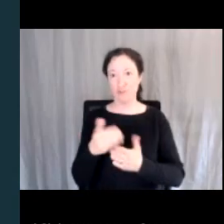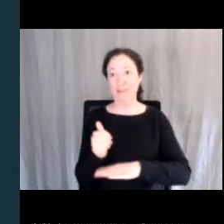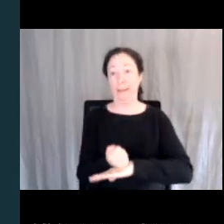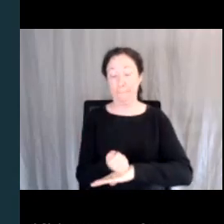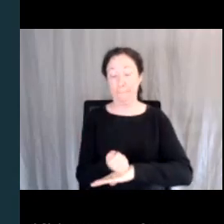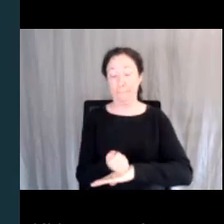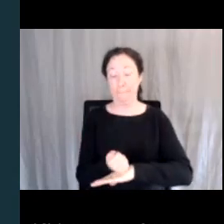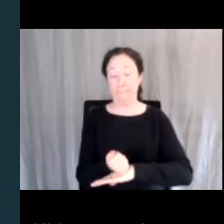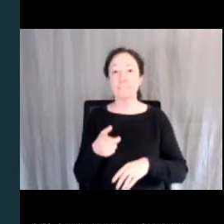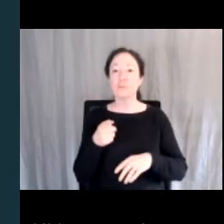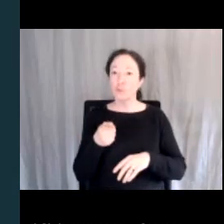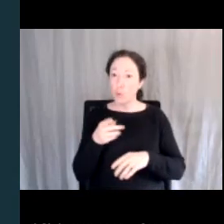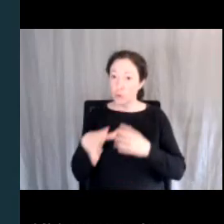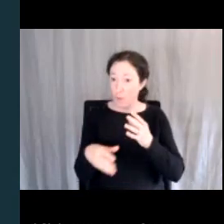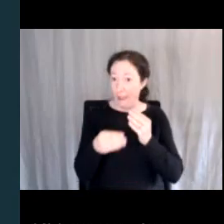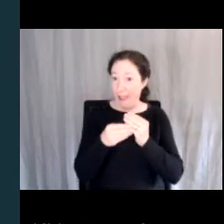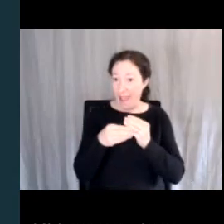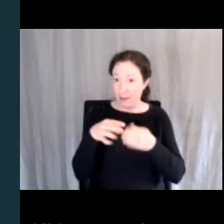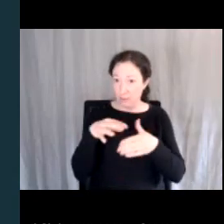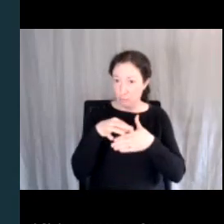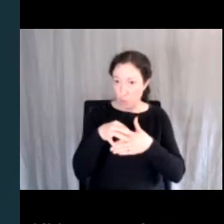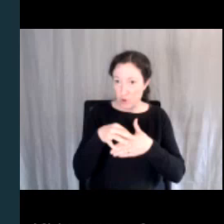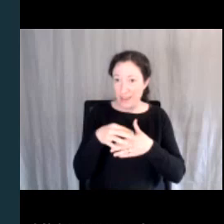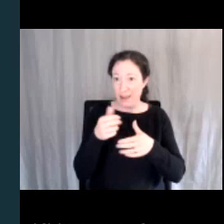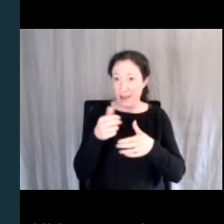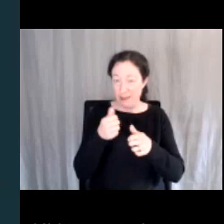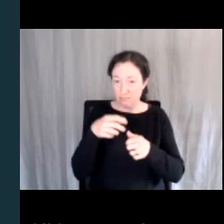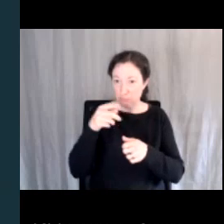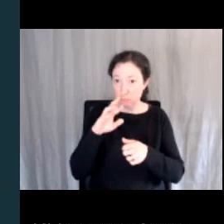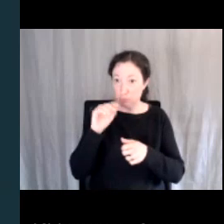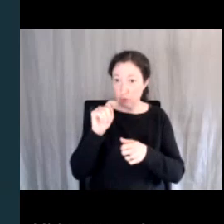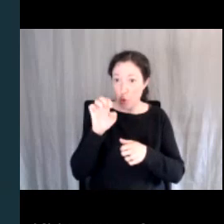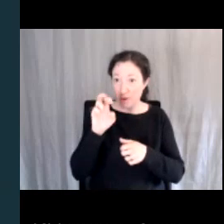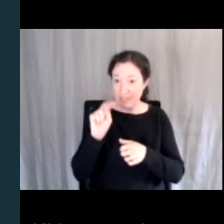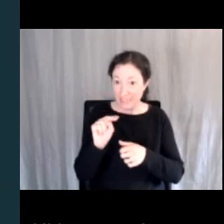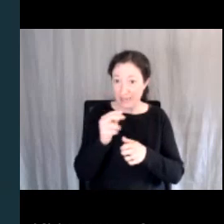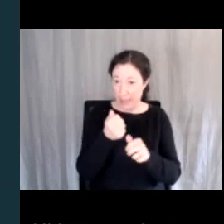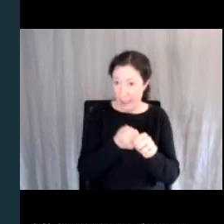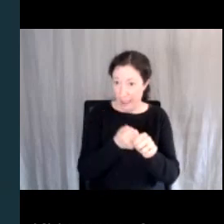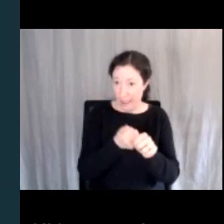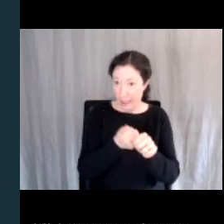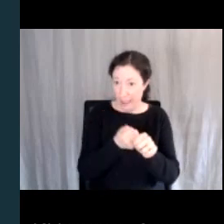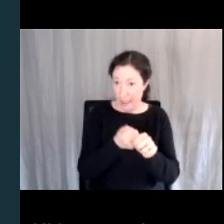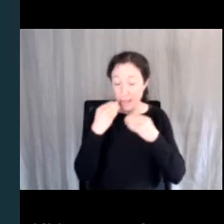you will stabilize your, your blood glucose. When we talk about glycemic index, we're talking about